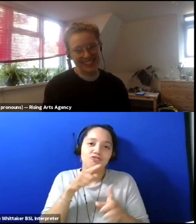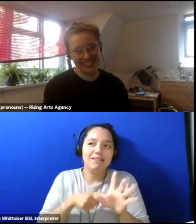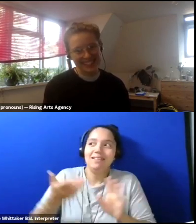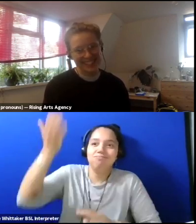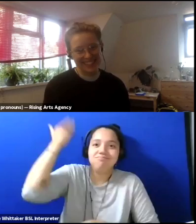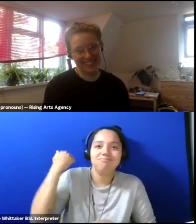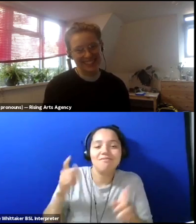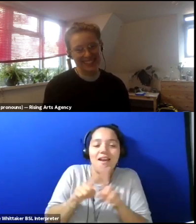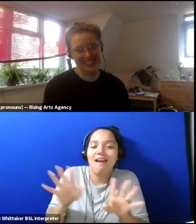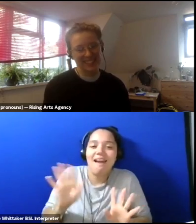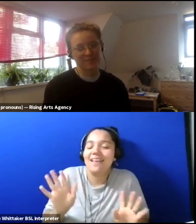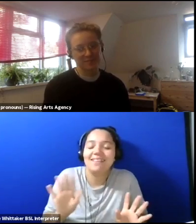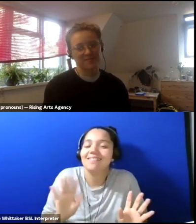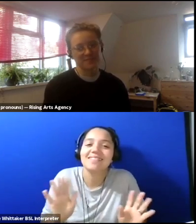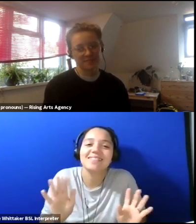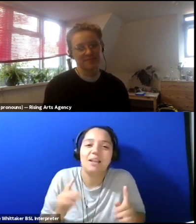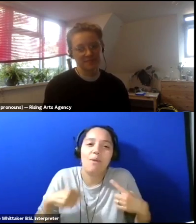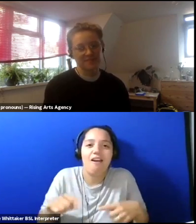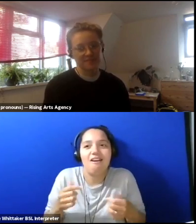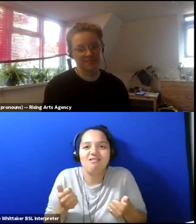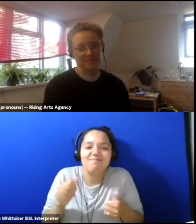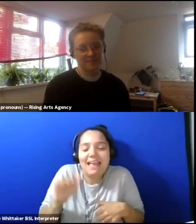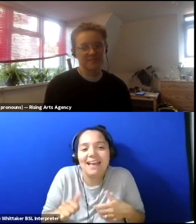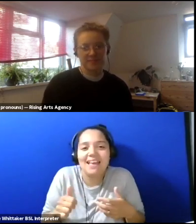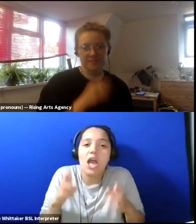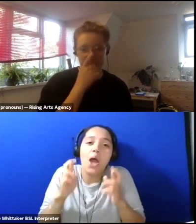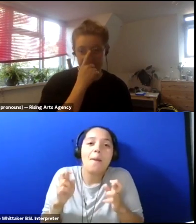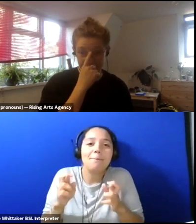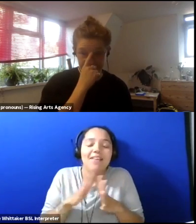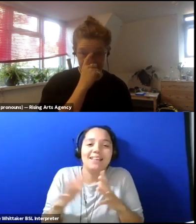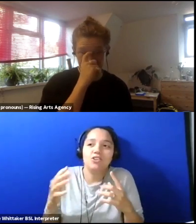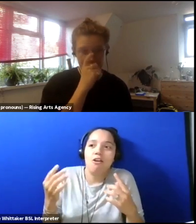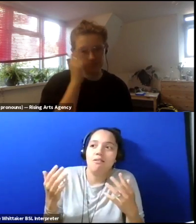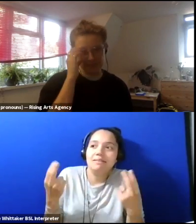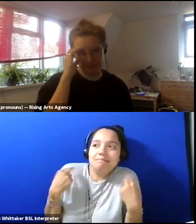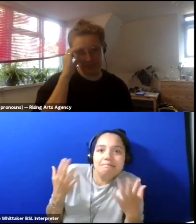I think we're- yeah, hopefully it's not intimidating.